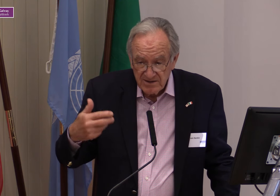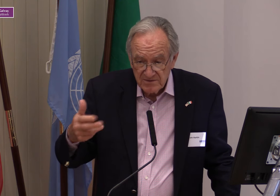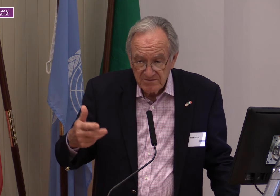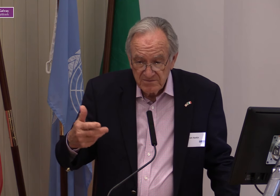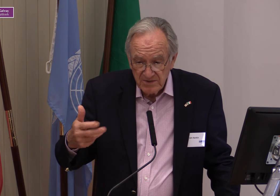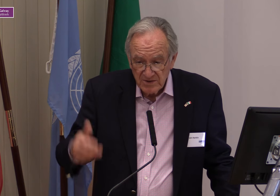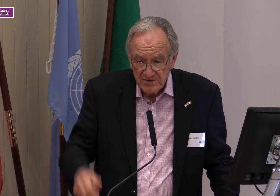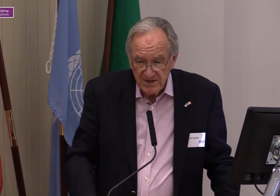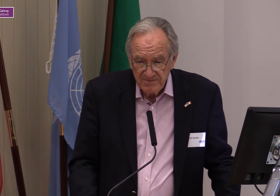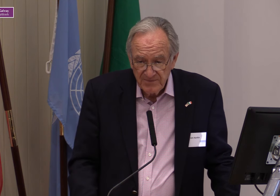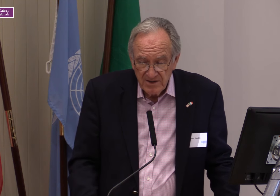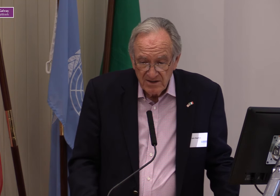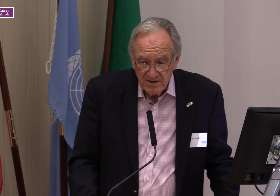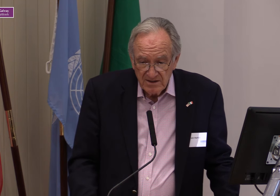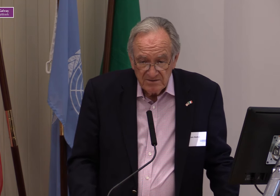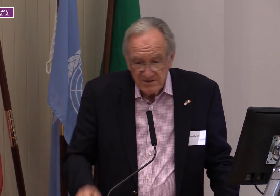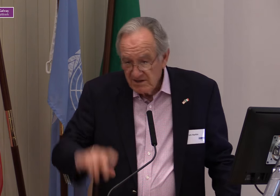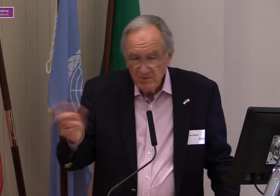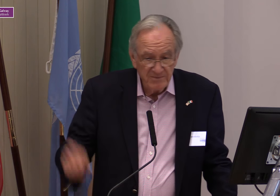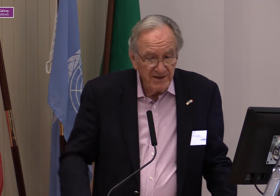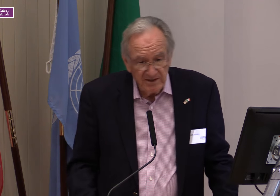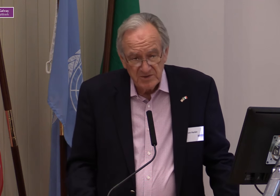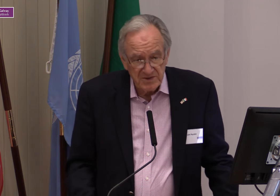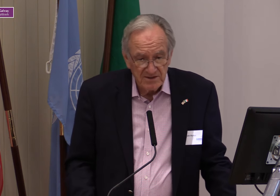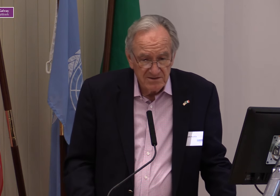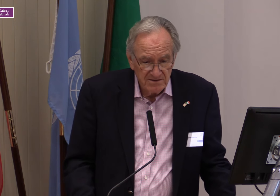Frank? That was my brother's name. And he said I don't want to be any of those things.